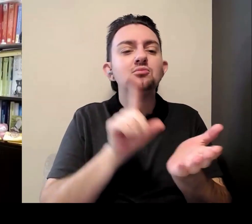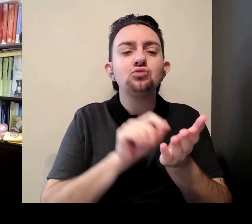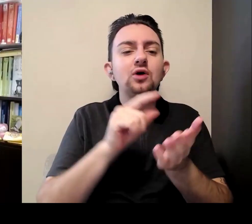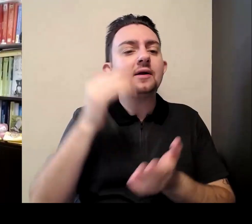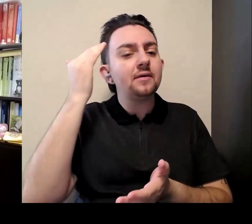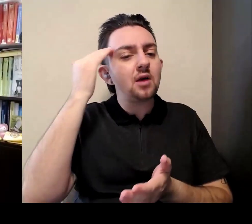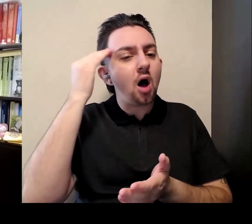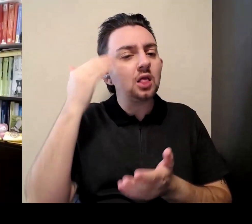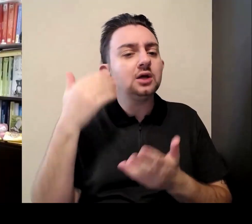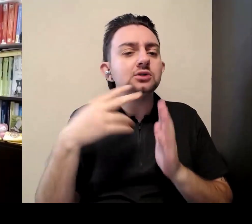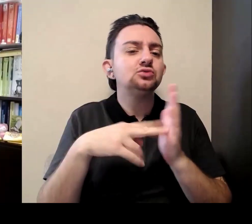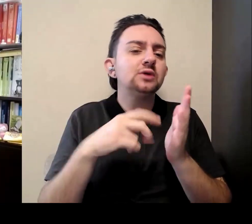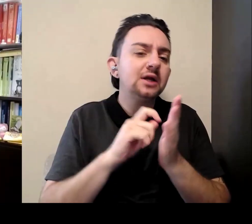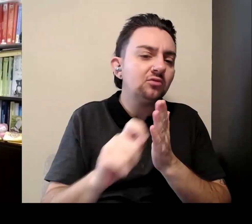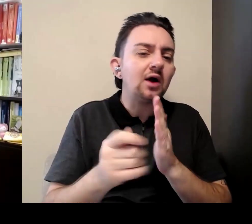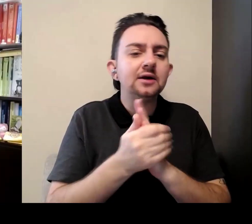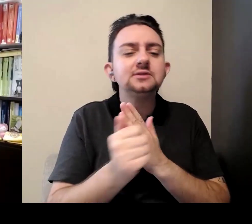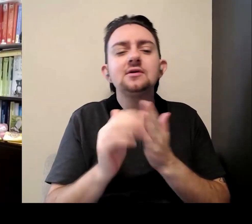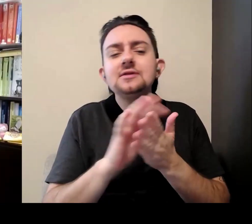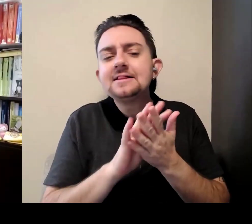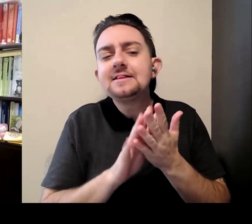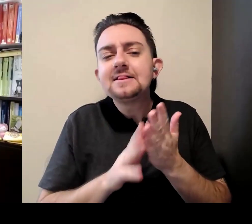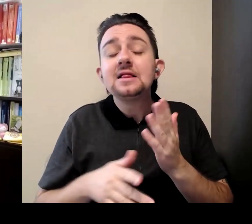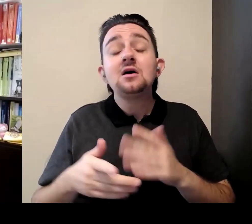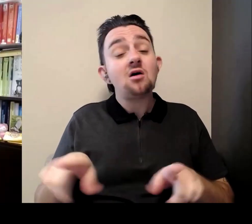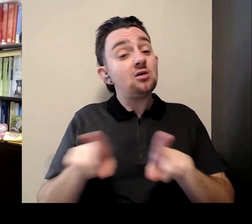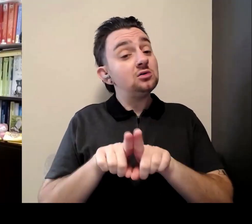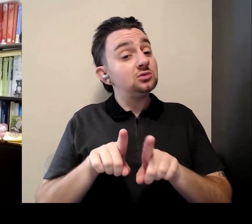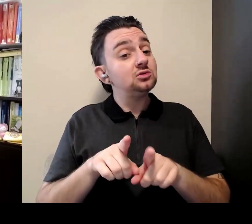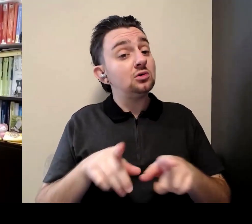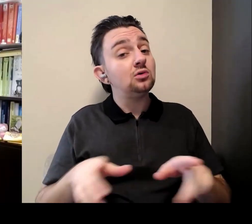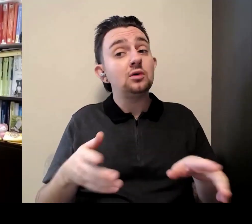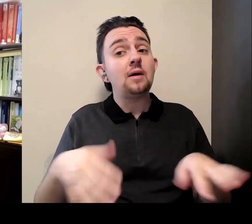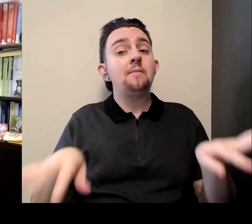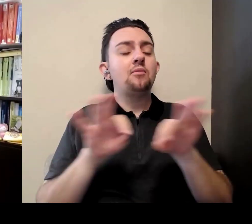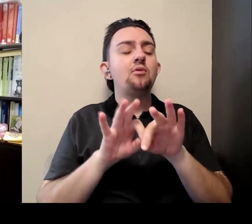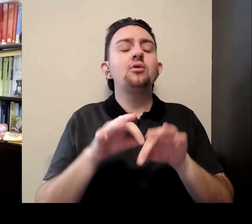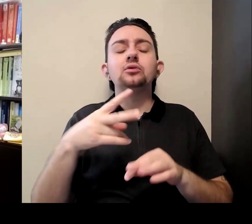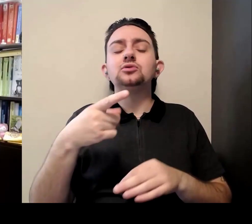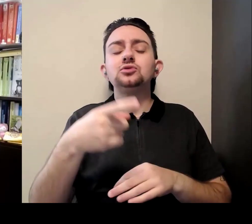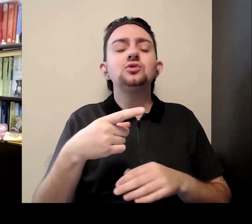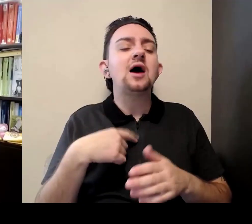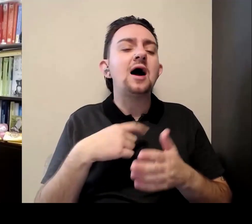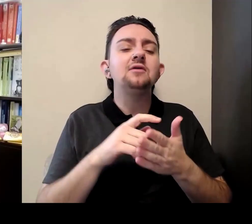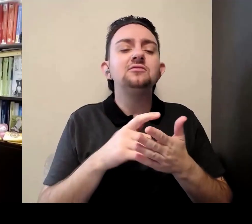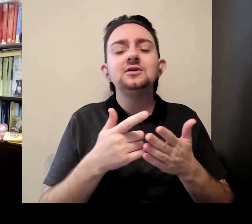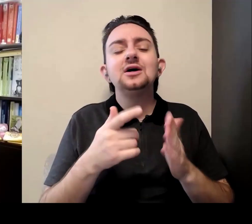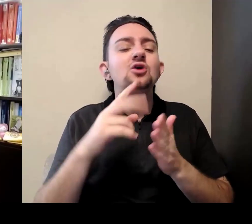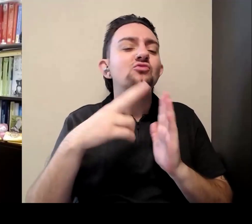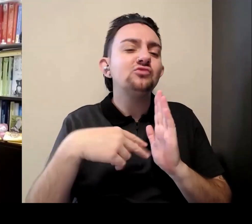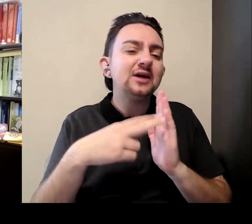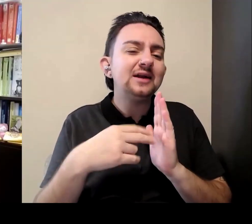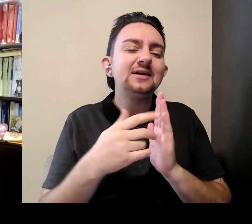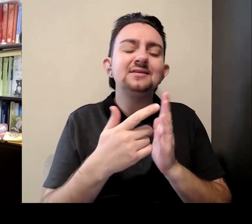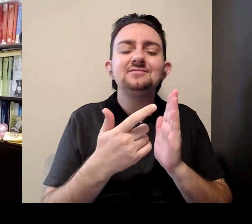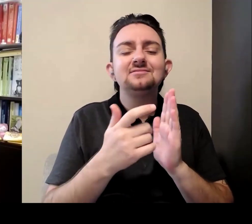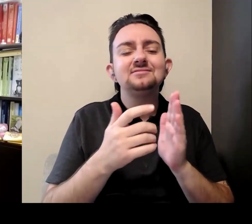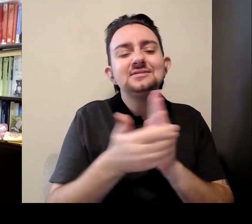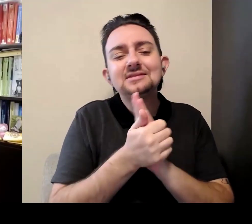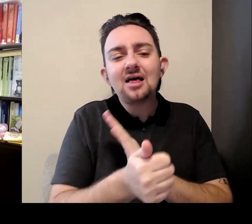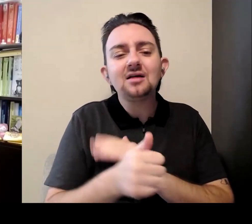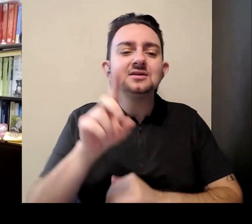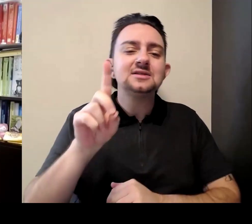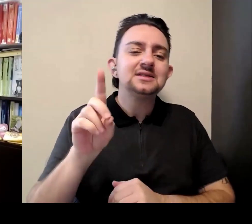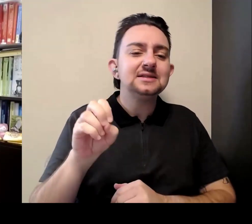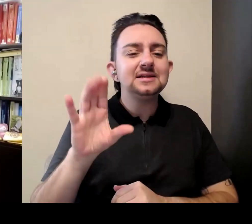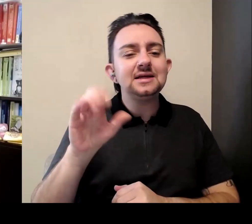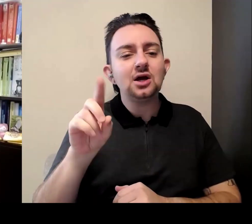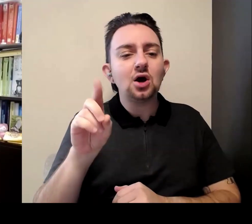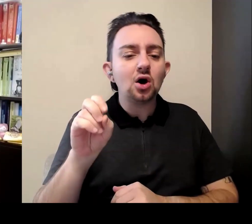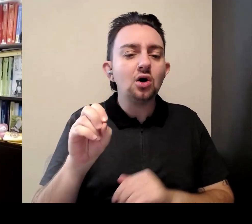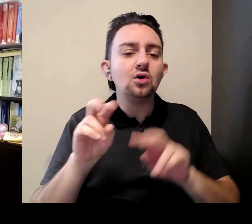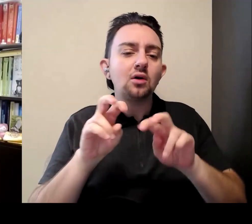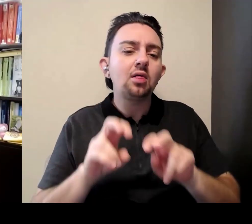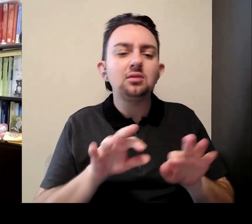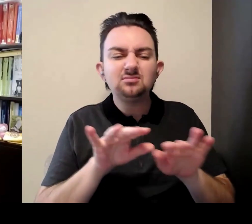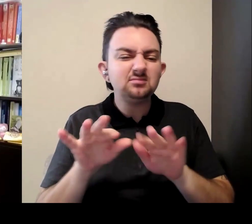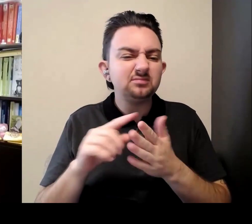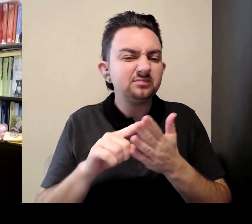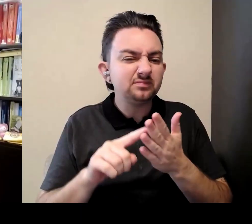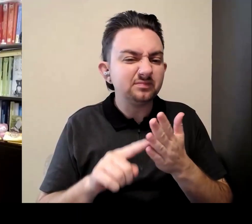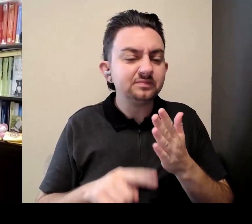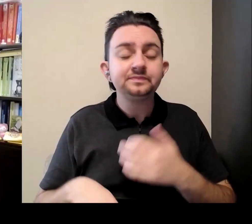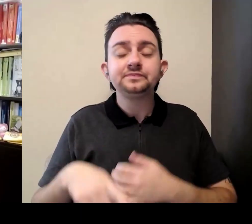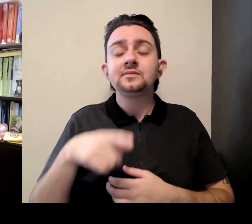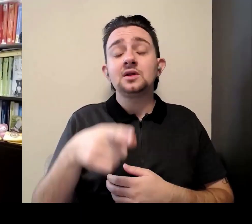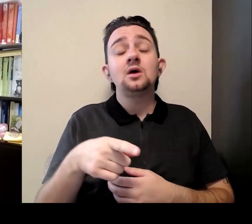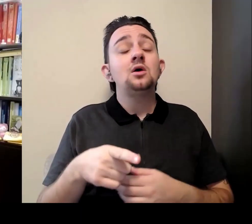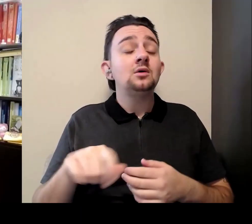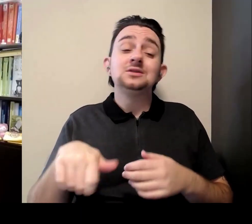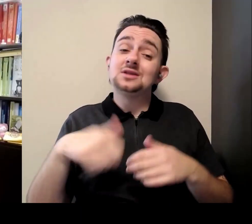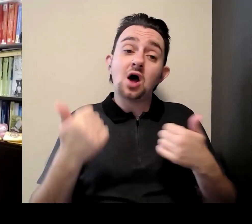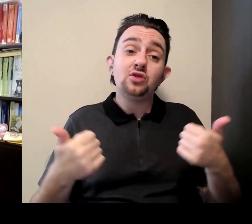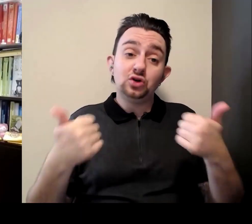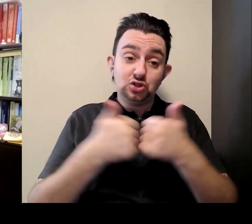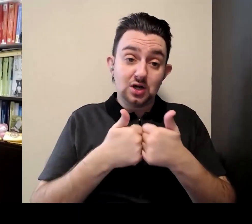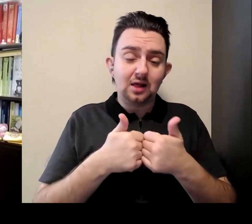And they also need to have word recognition skills, so being able to decode, have sight word reading skills, things like that. And so we're looking at are there challenges in those areas when we're looking at.